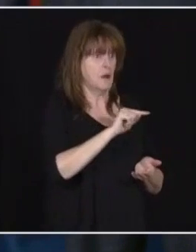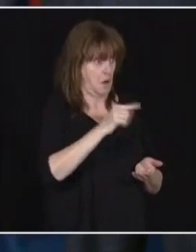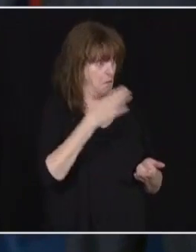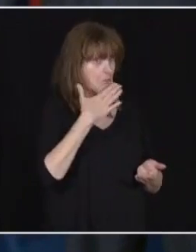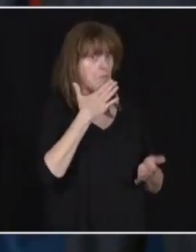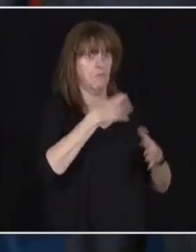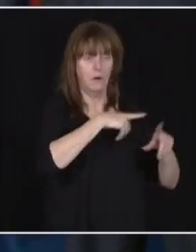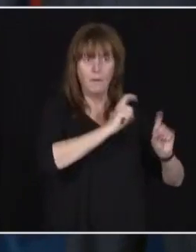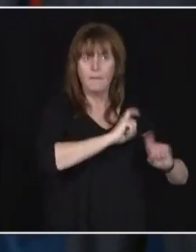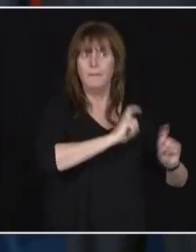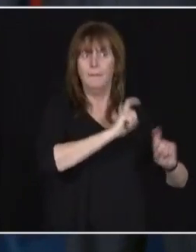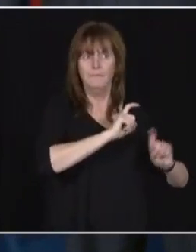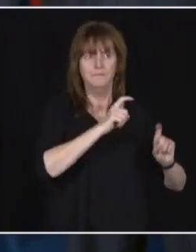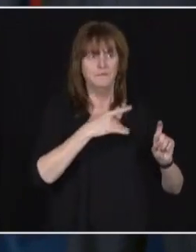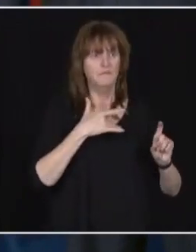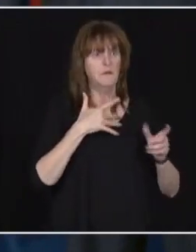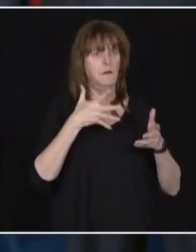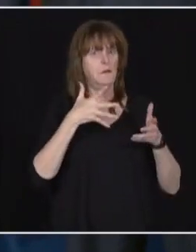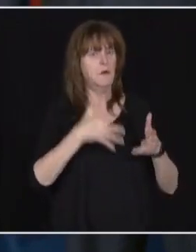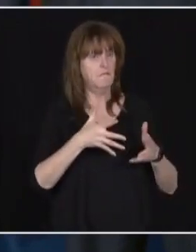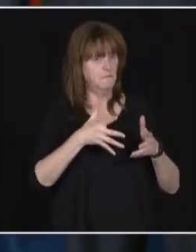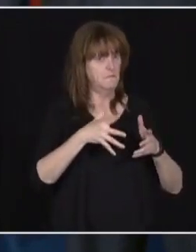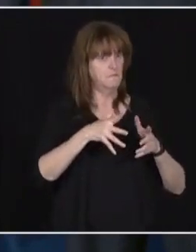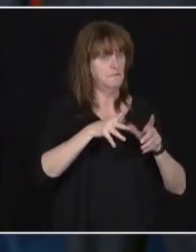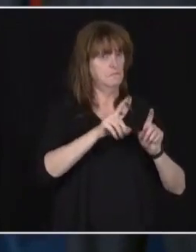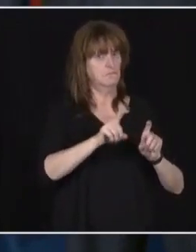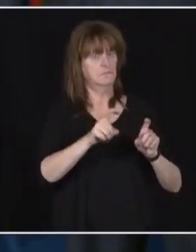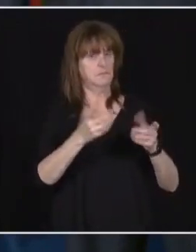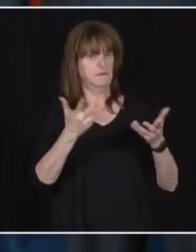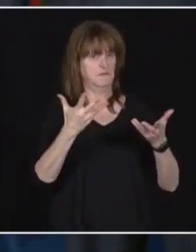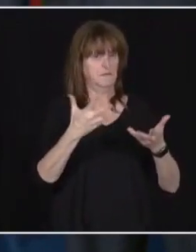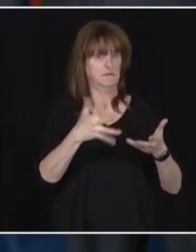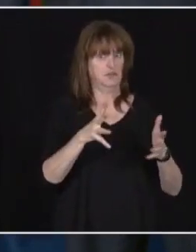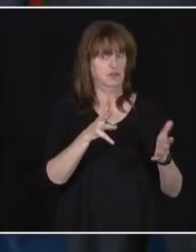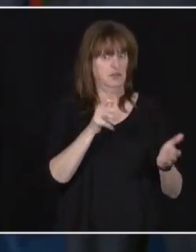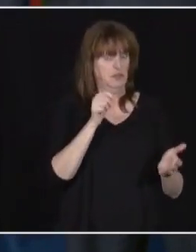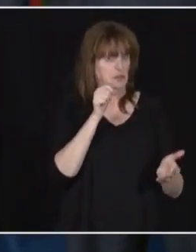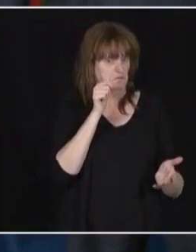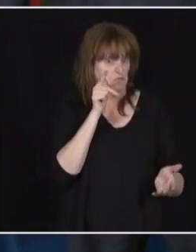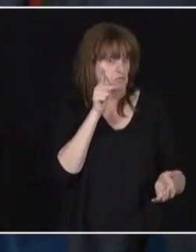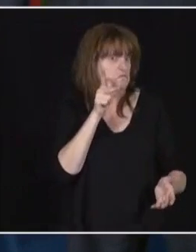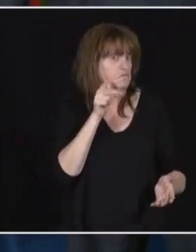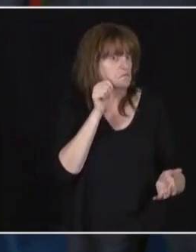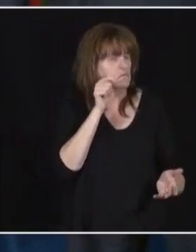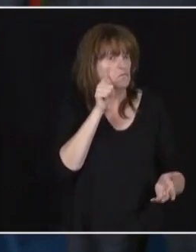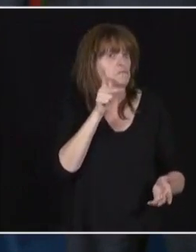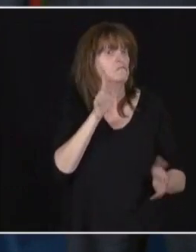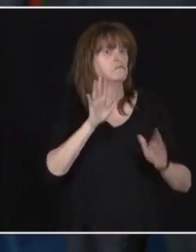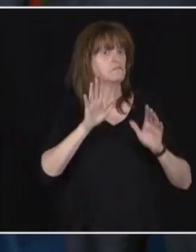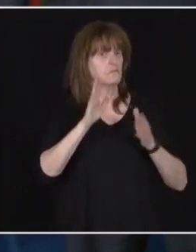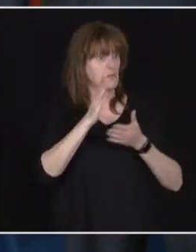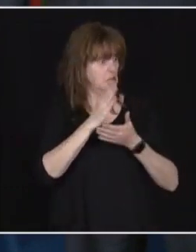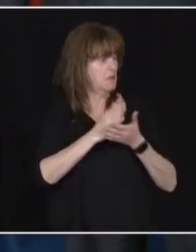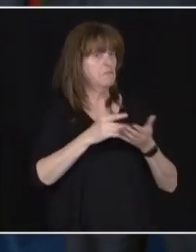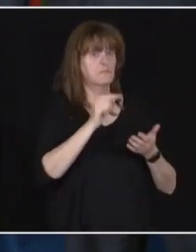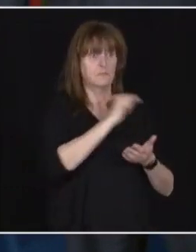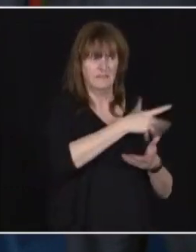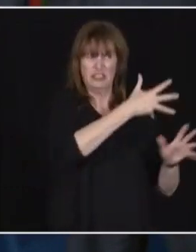The testing and long-term care homes is going very well. We anticipate it will be completed within the next few days a number of homes have